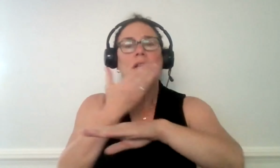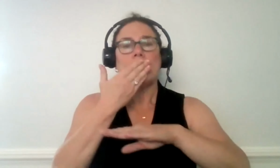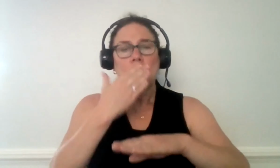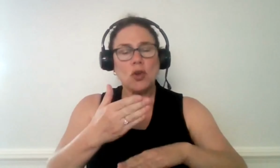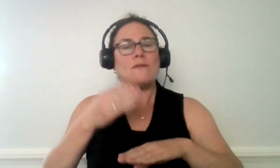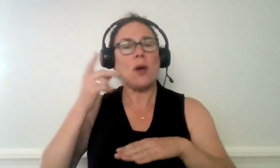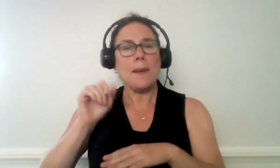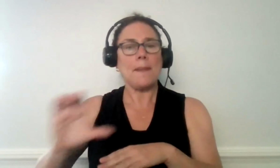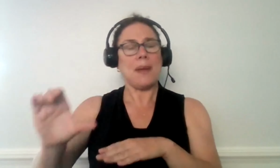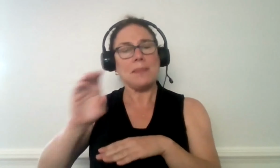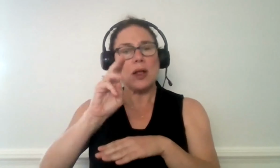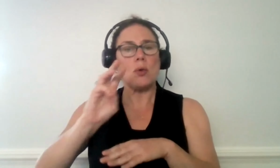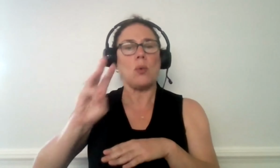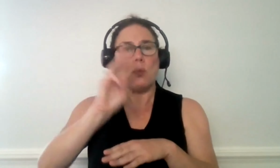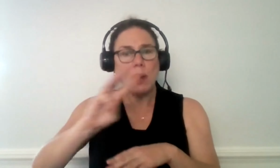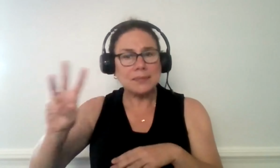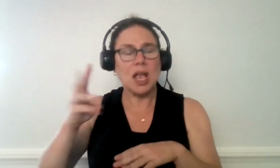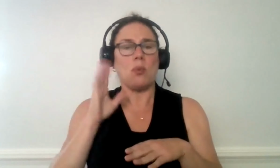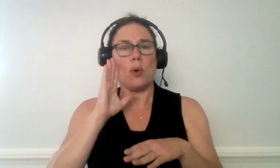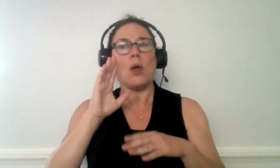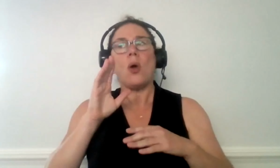We're even looking at getting that tool to run in the LMS as well.